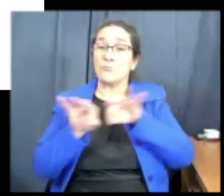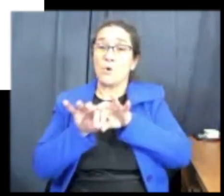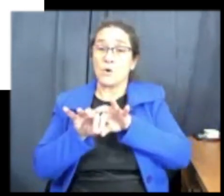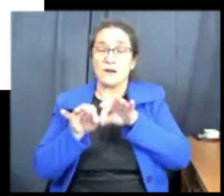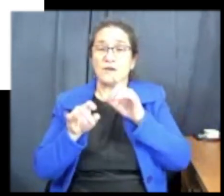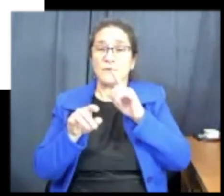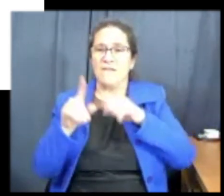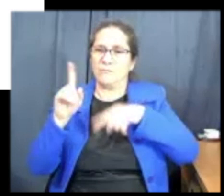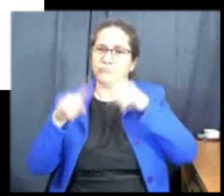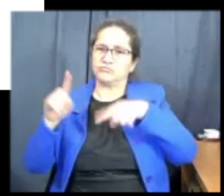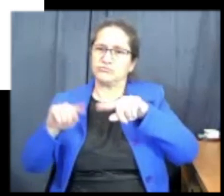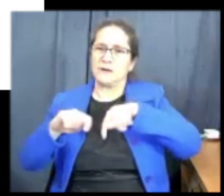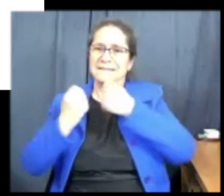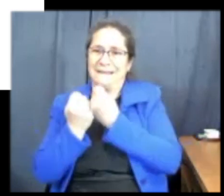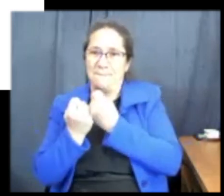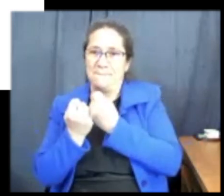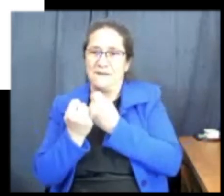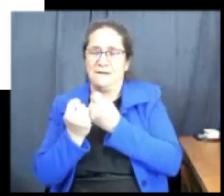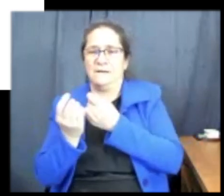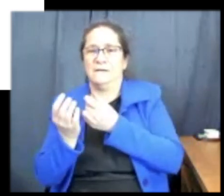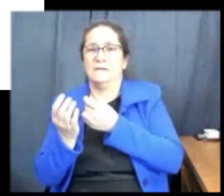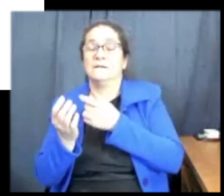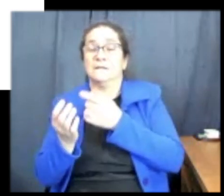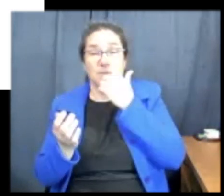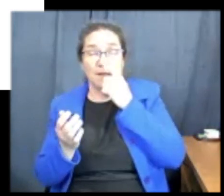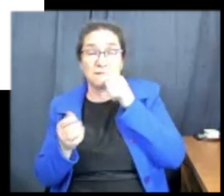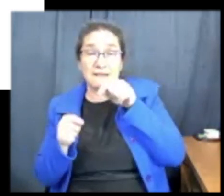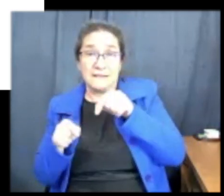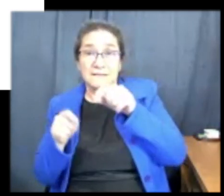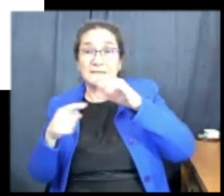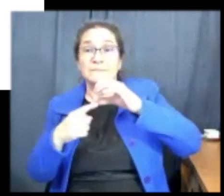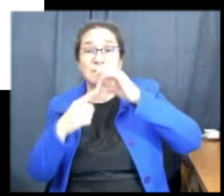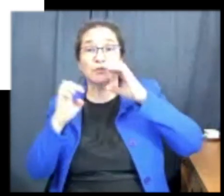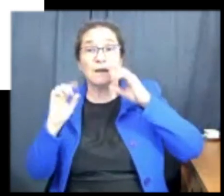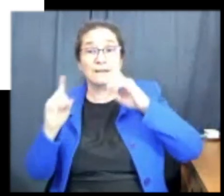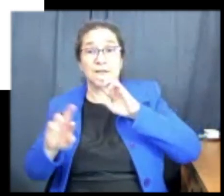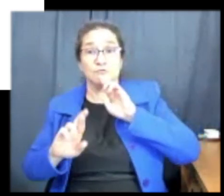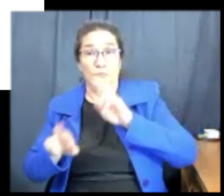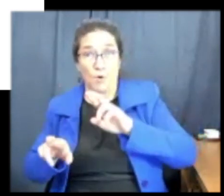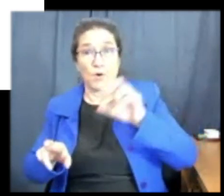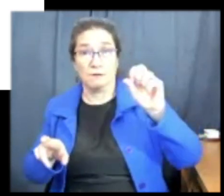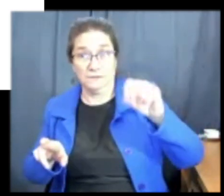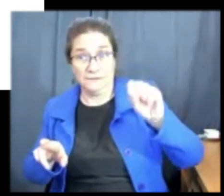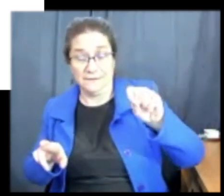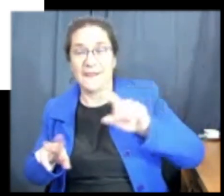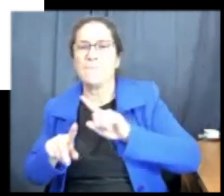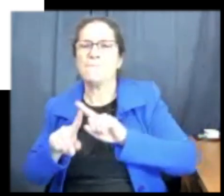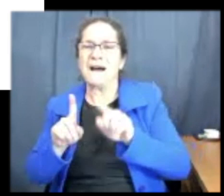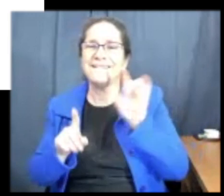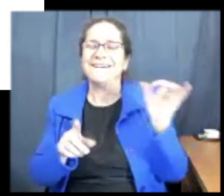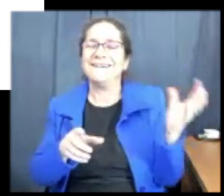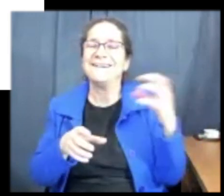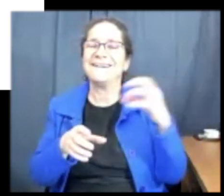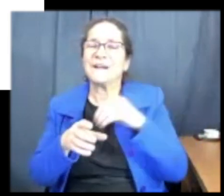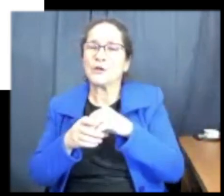team is because even though this is a Special Education report it actually includes the entire district,